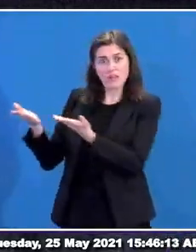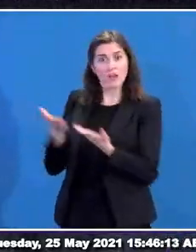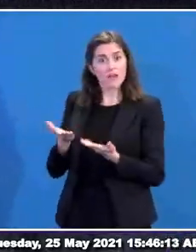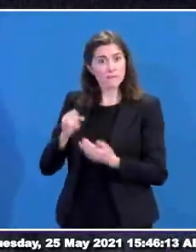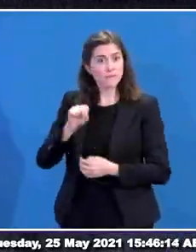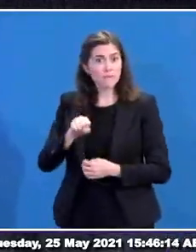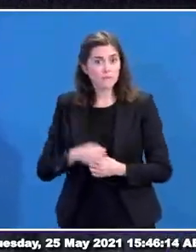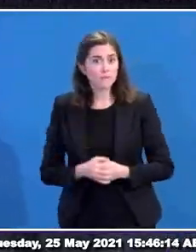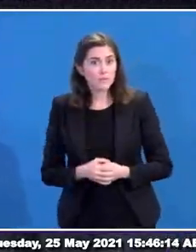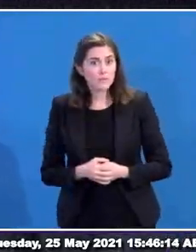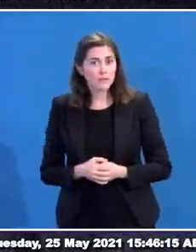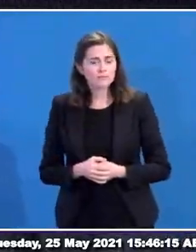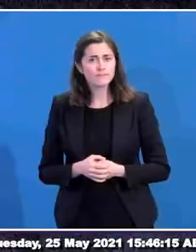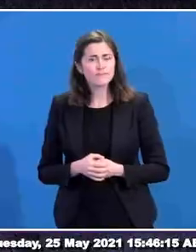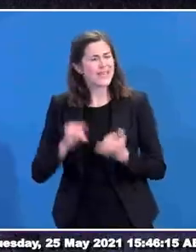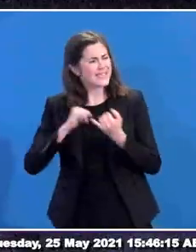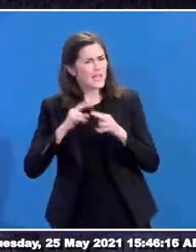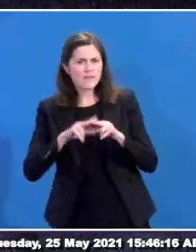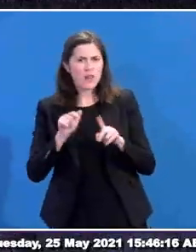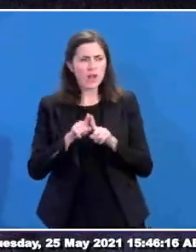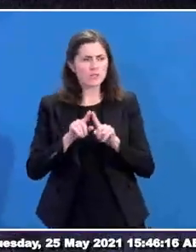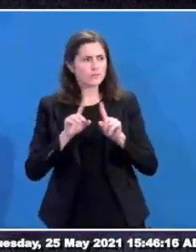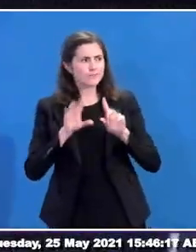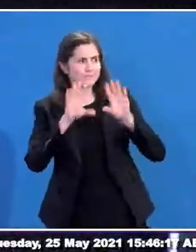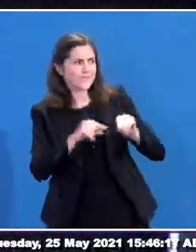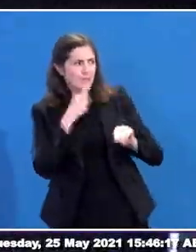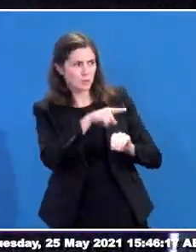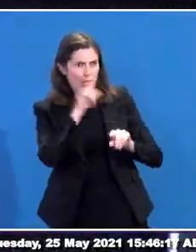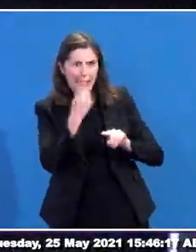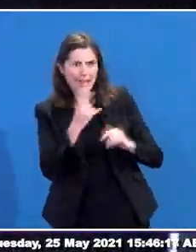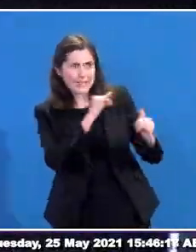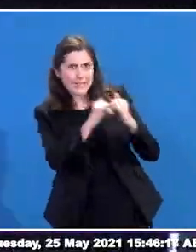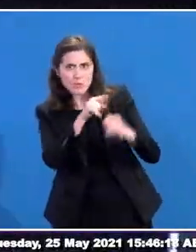Did they prevent access to any employees you wished to interview? No.